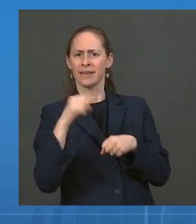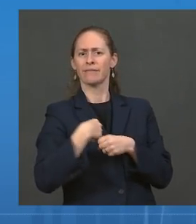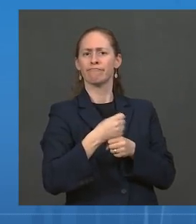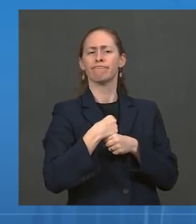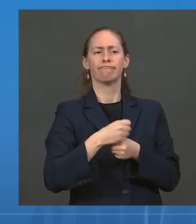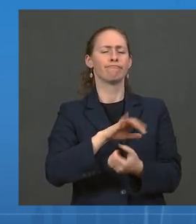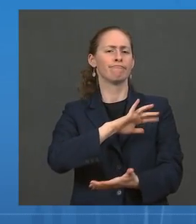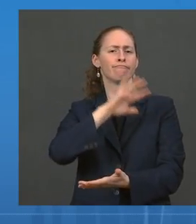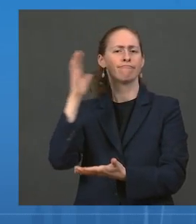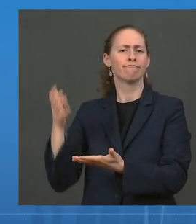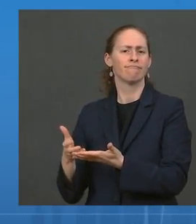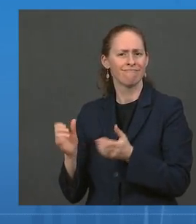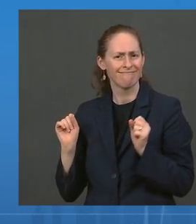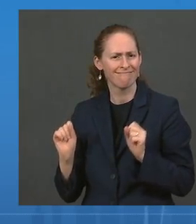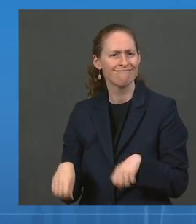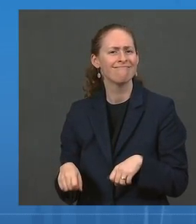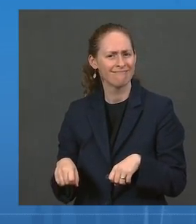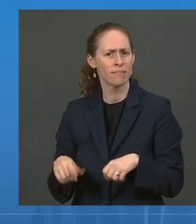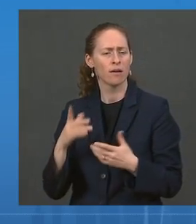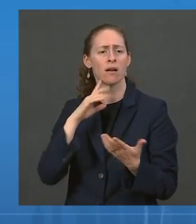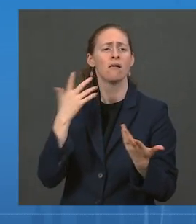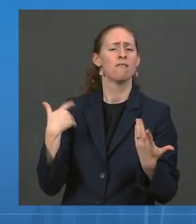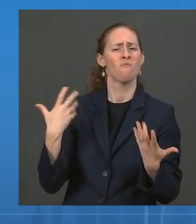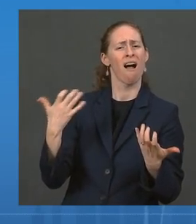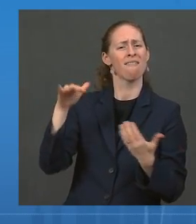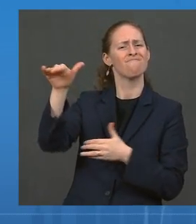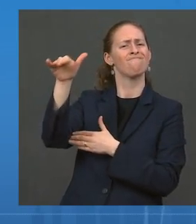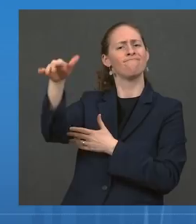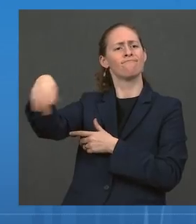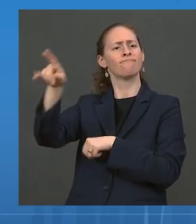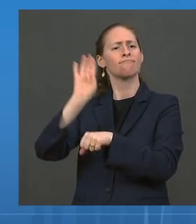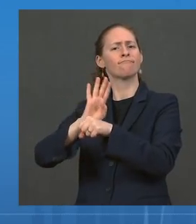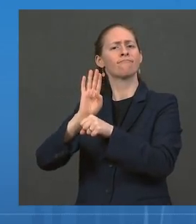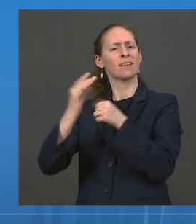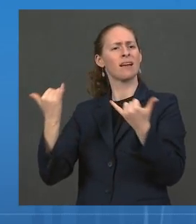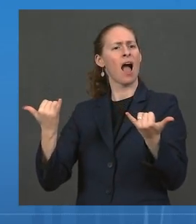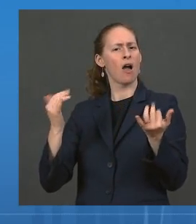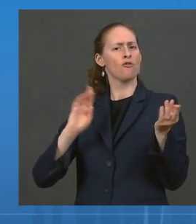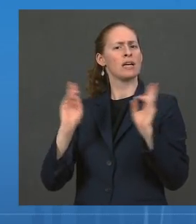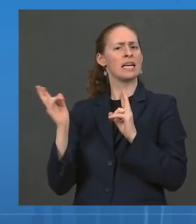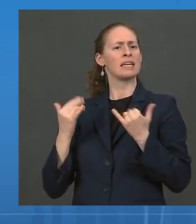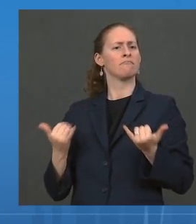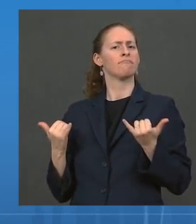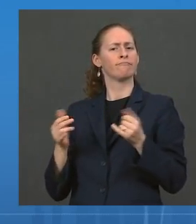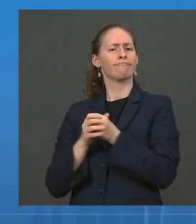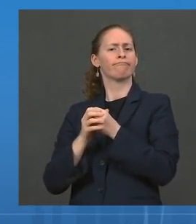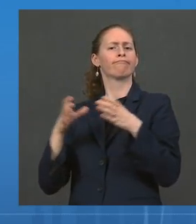We hope companies step up and act quickly to take us up on this opportunity to expand production of mRNA vaccines